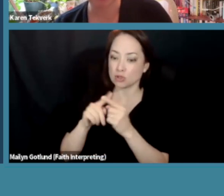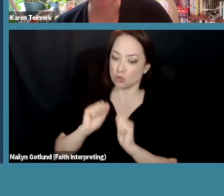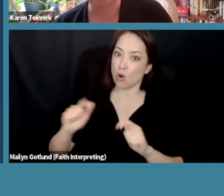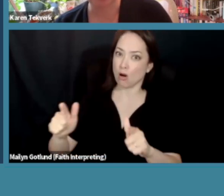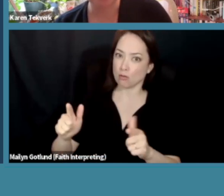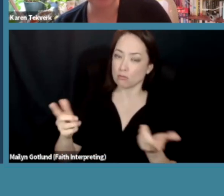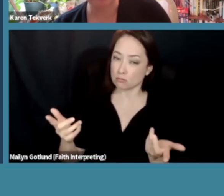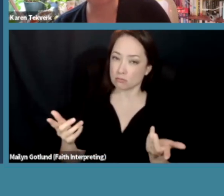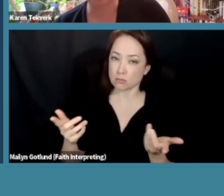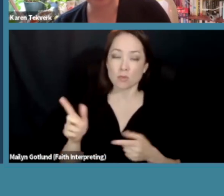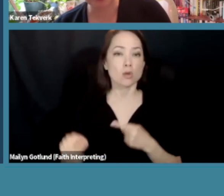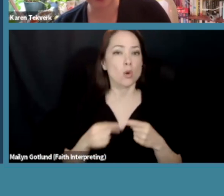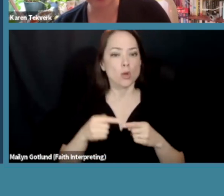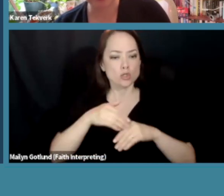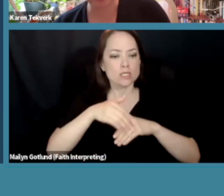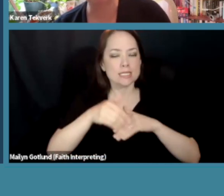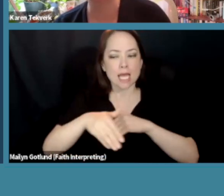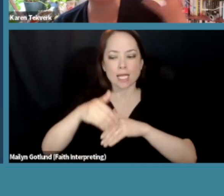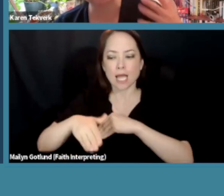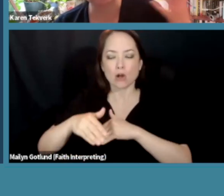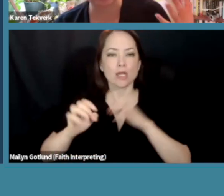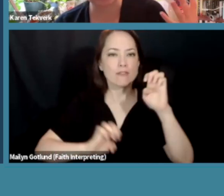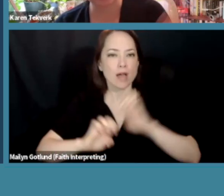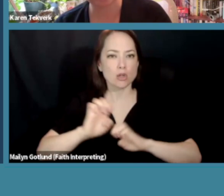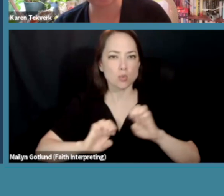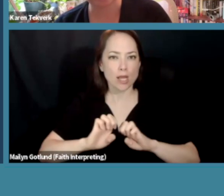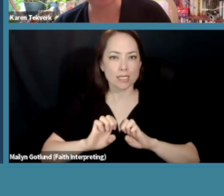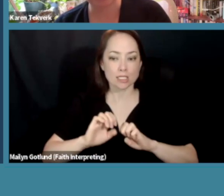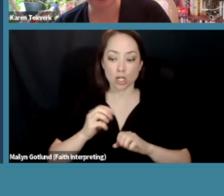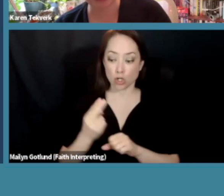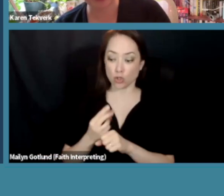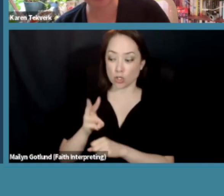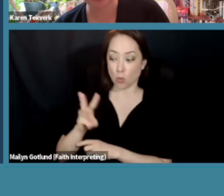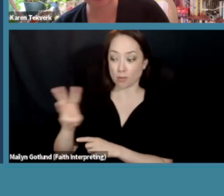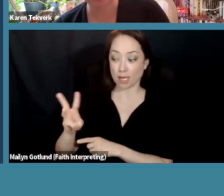When you send out evaluations, are you using those website best pratices